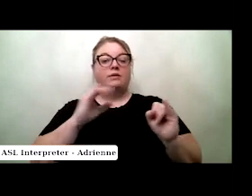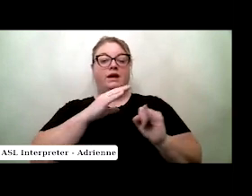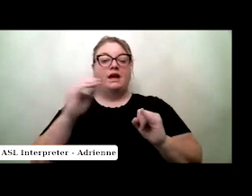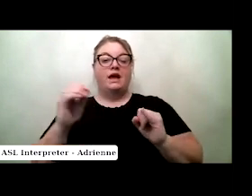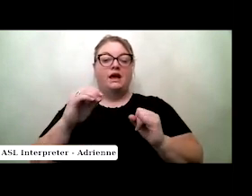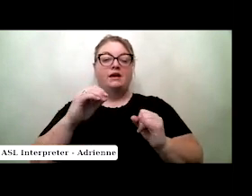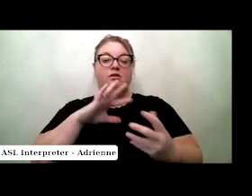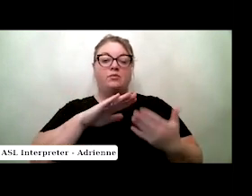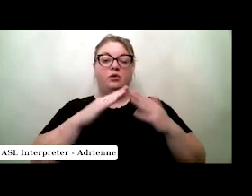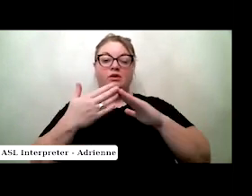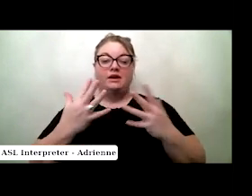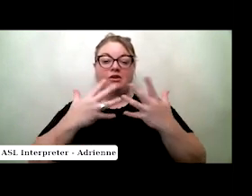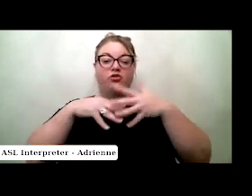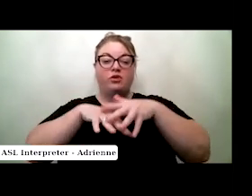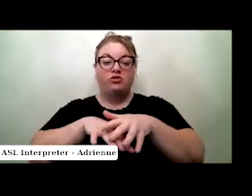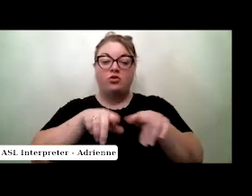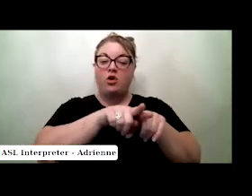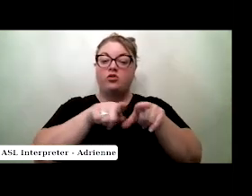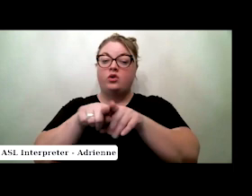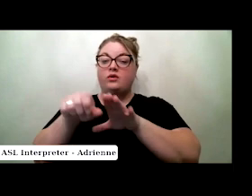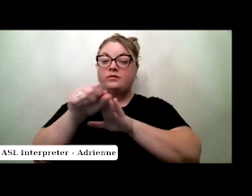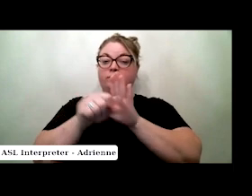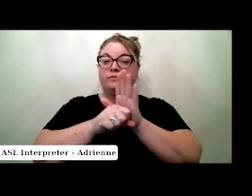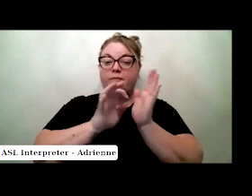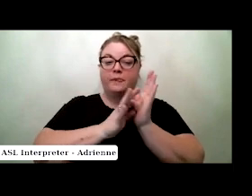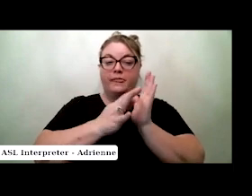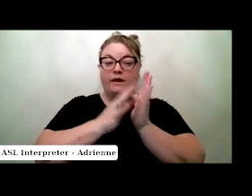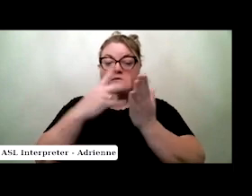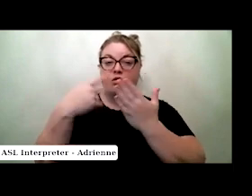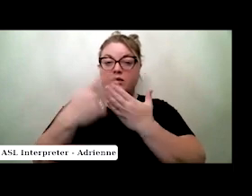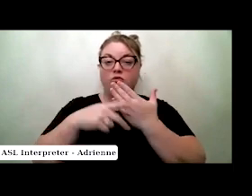Additionally, state Medicaid programs should. Consider, making.